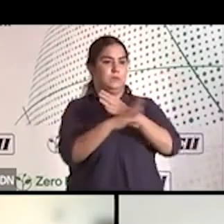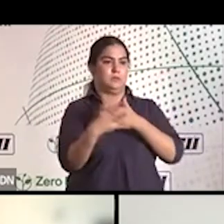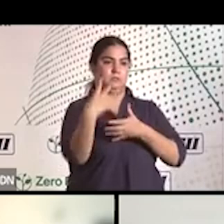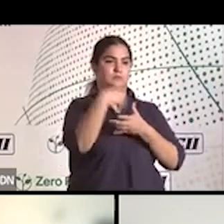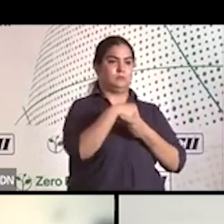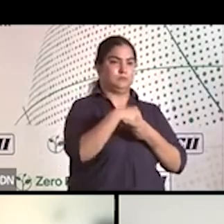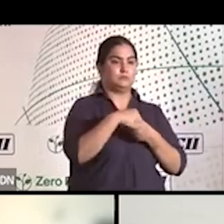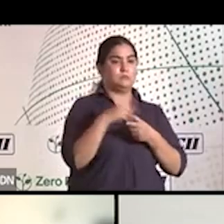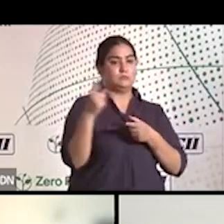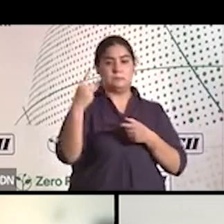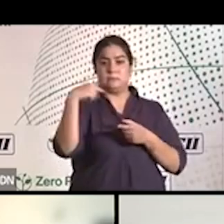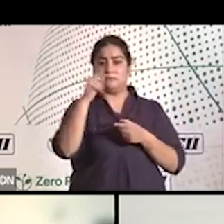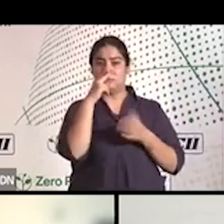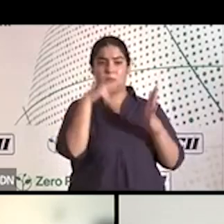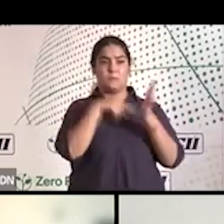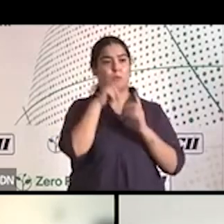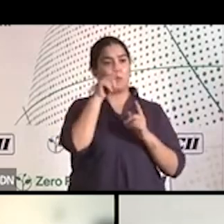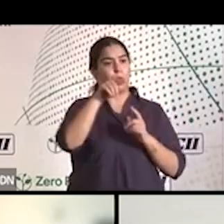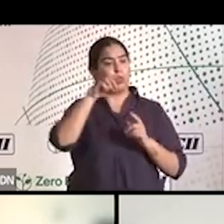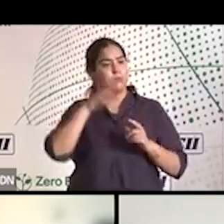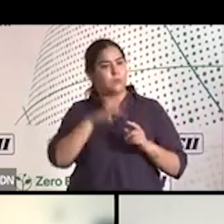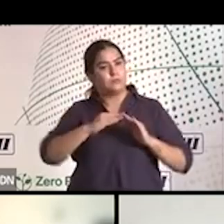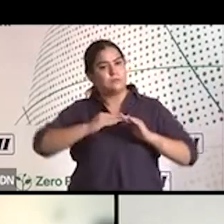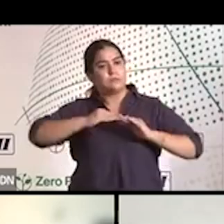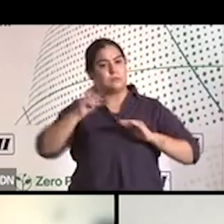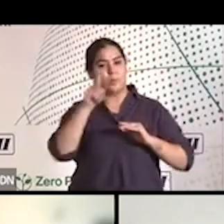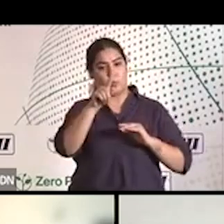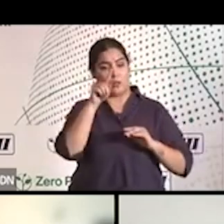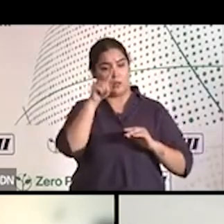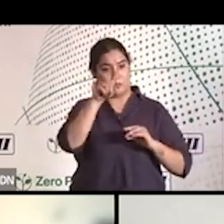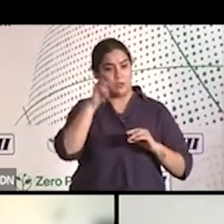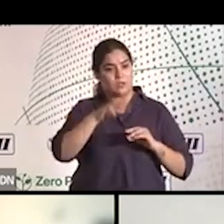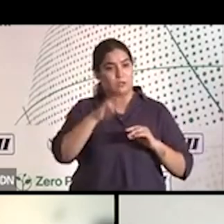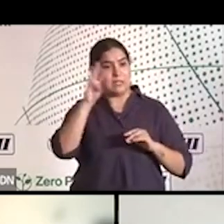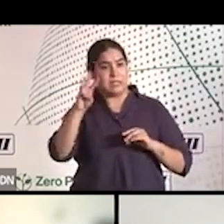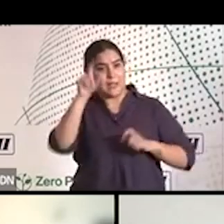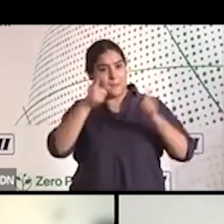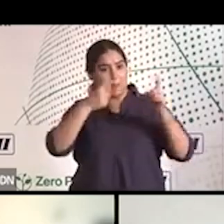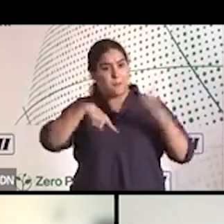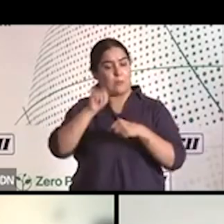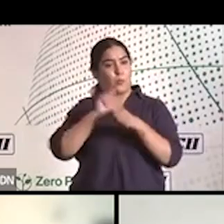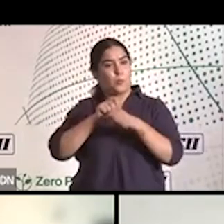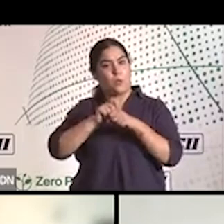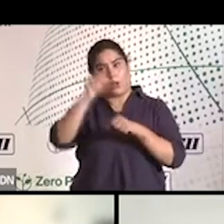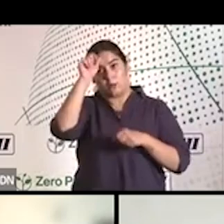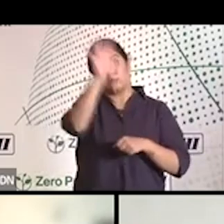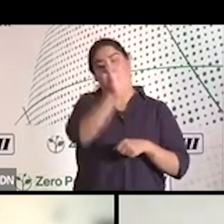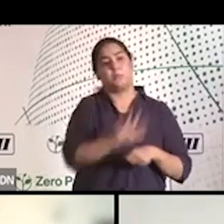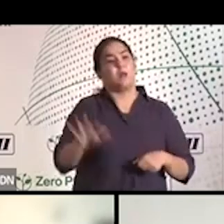we have 1003 people with disabilities working across India today.